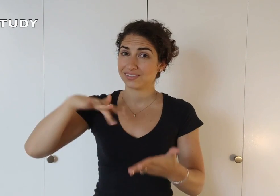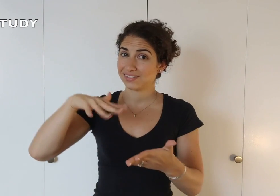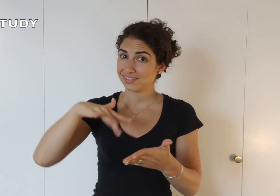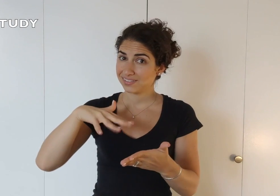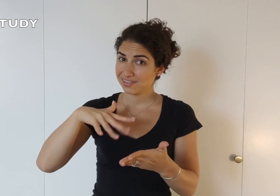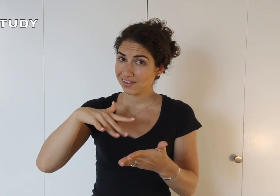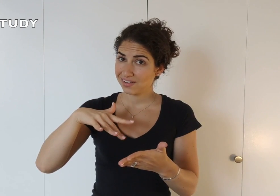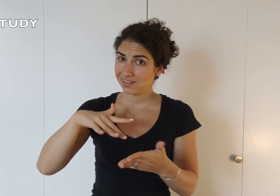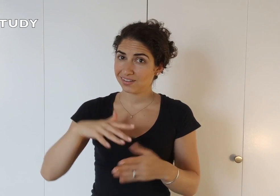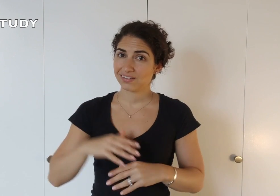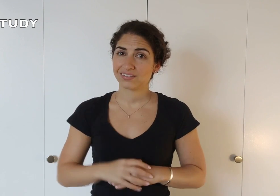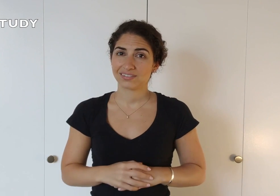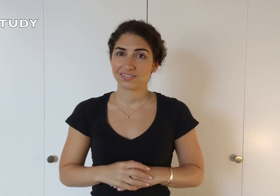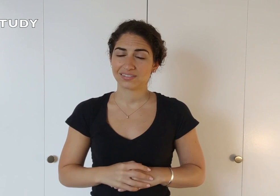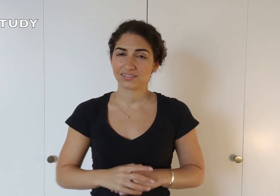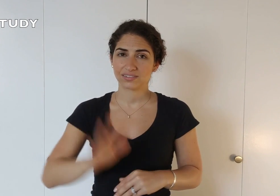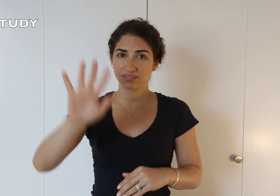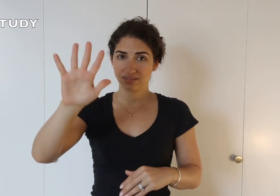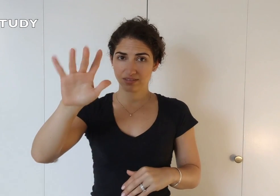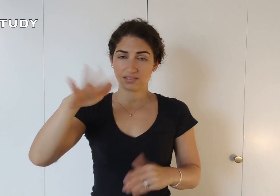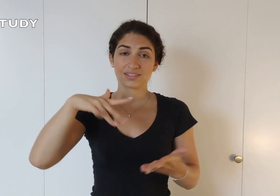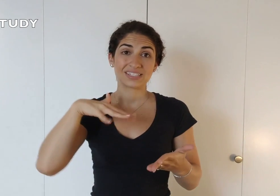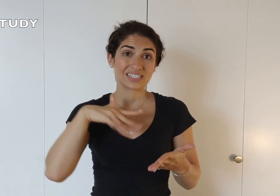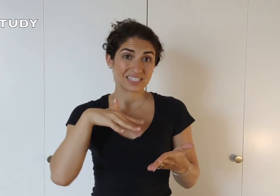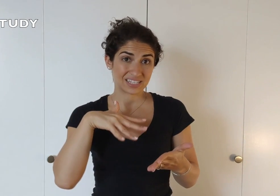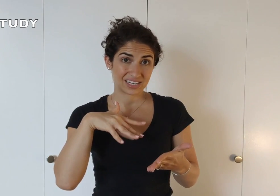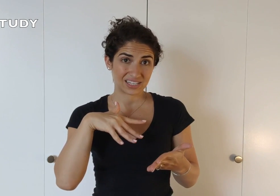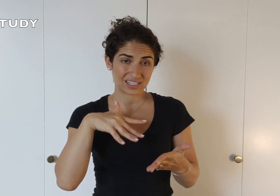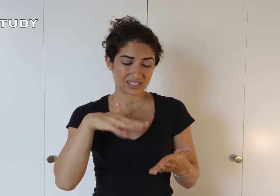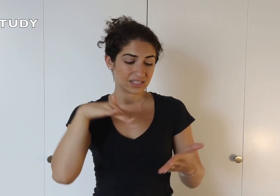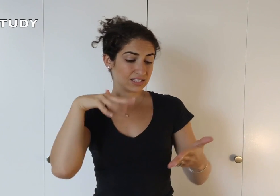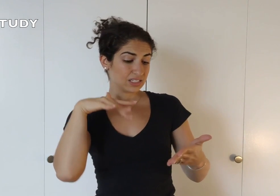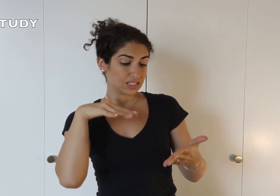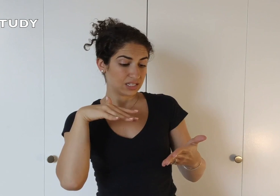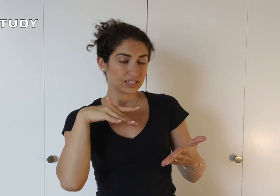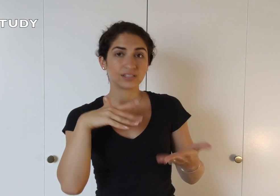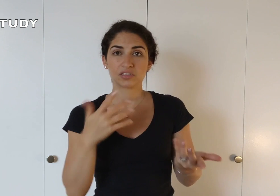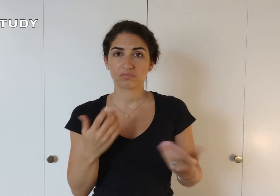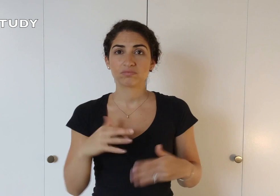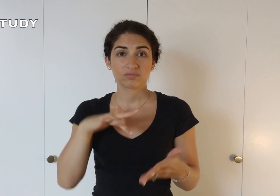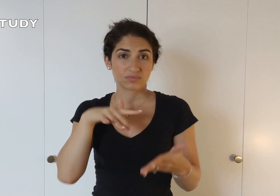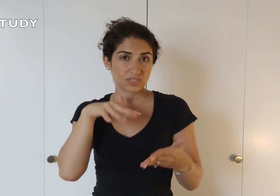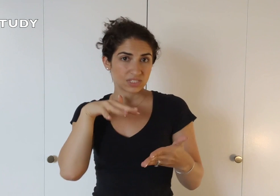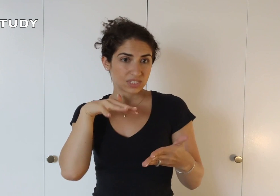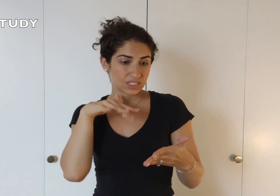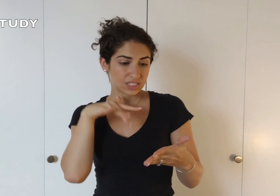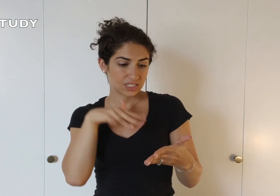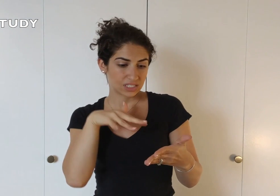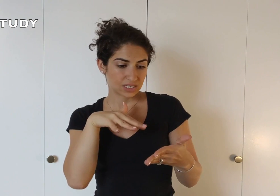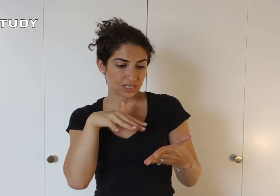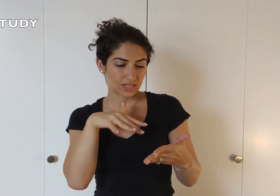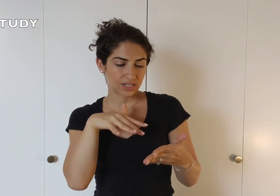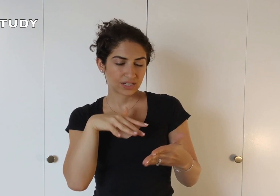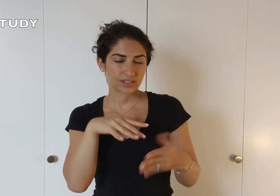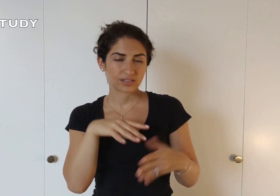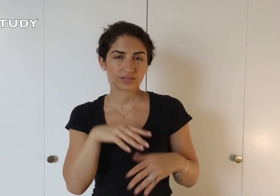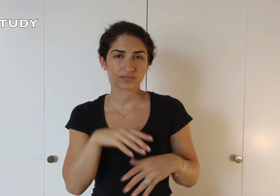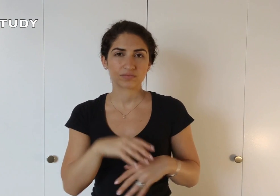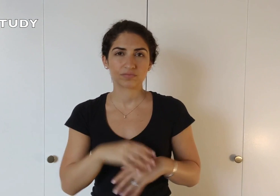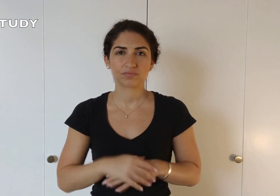STUDY